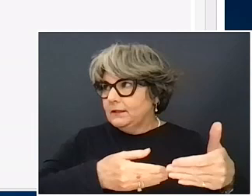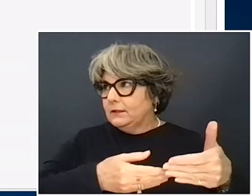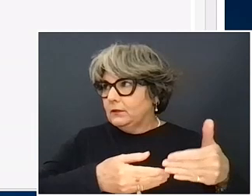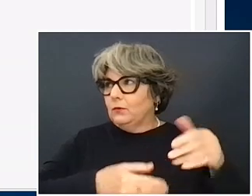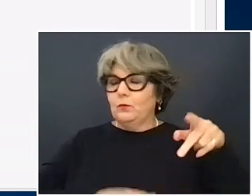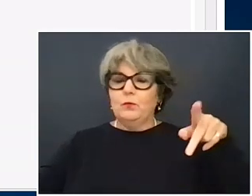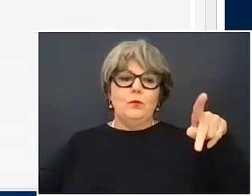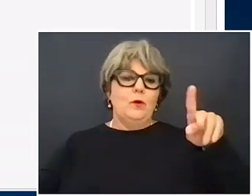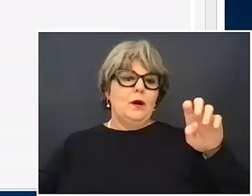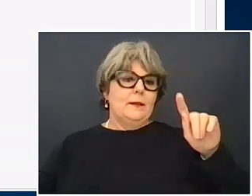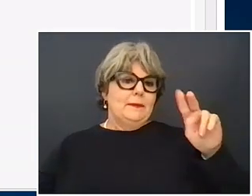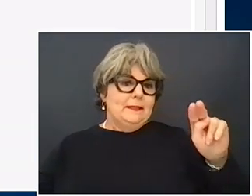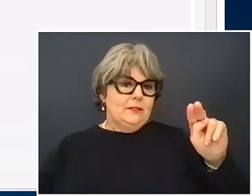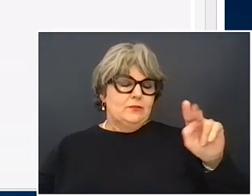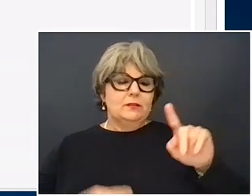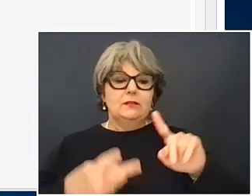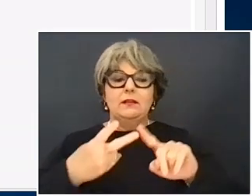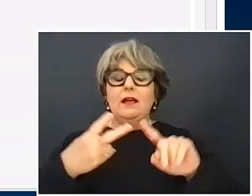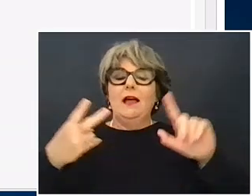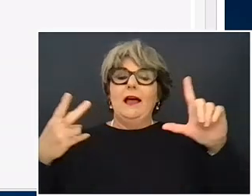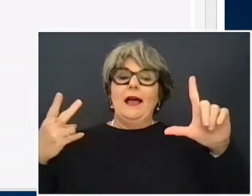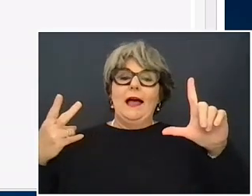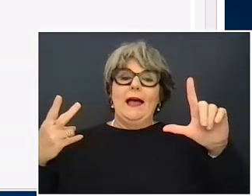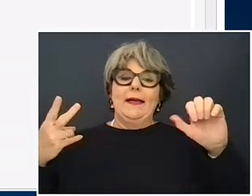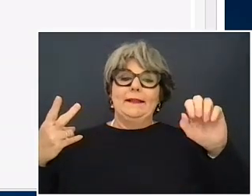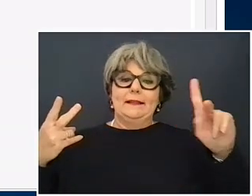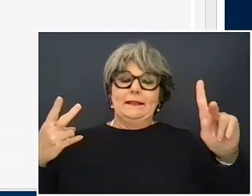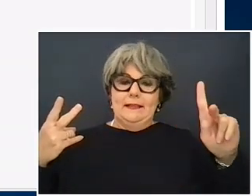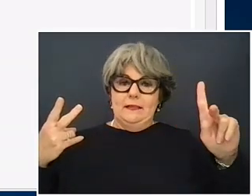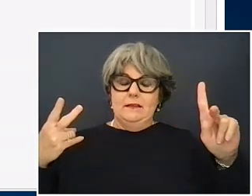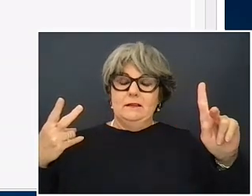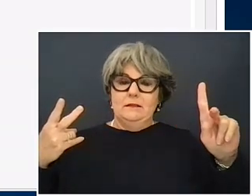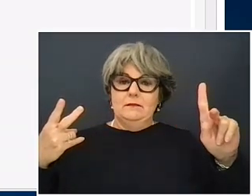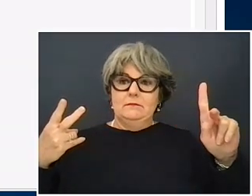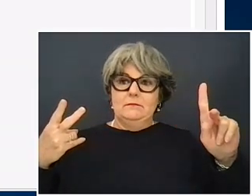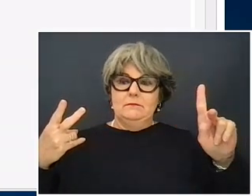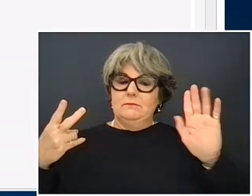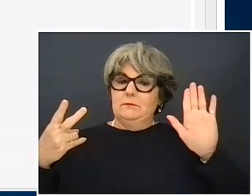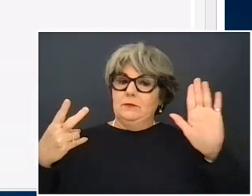link to the Department's site, but the Department isn't posting it all.